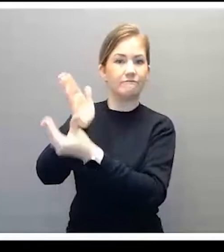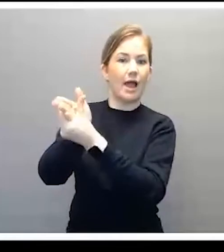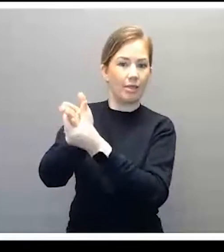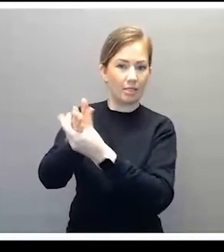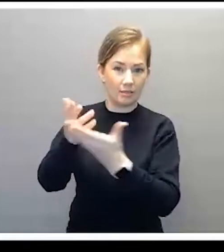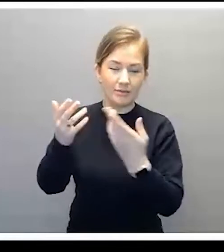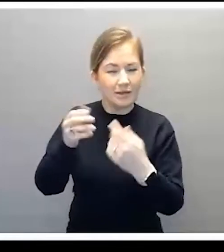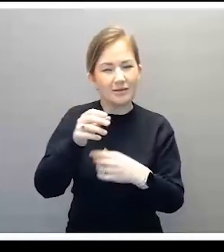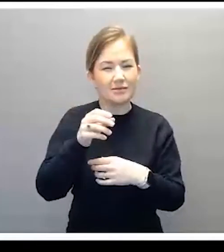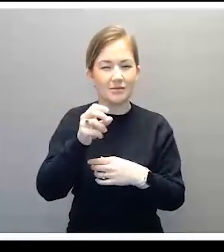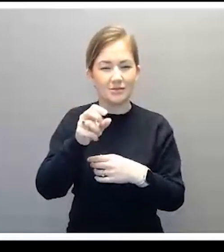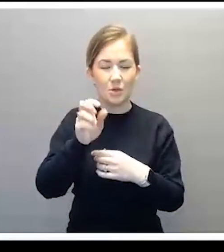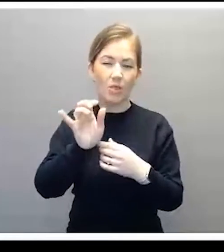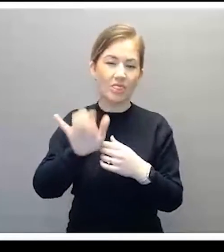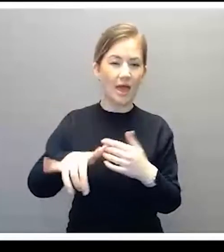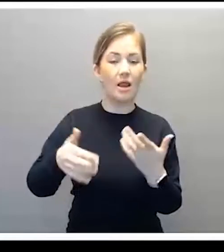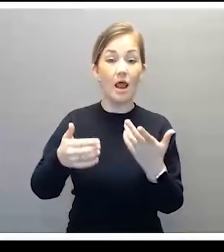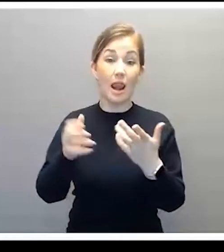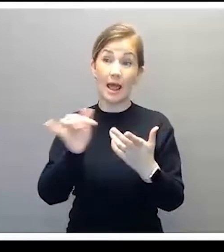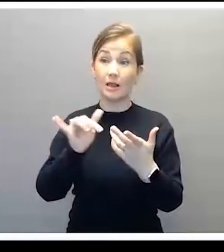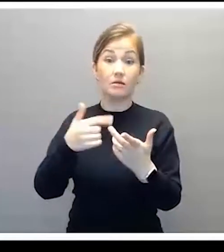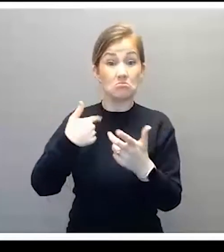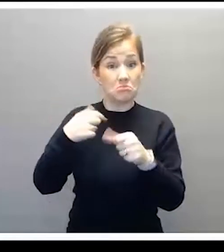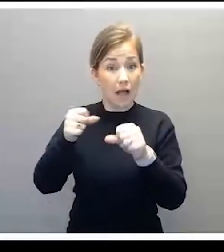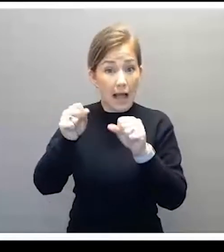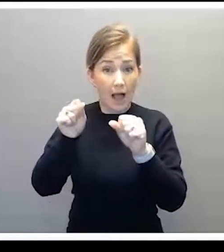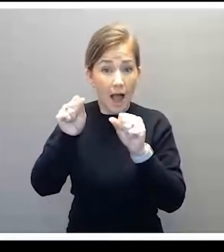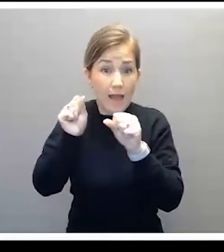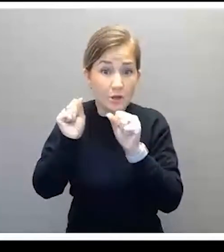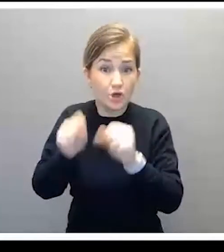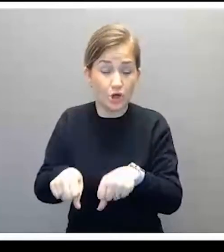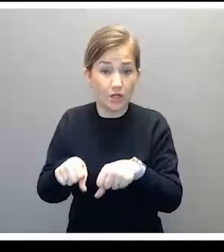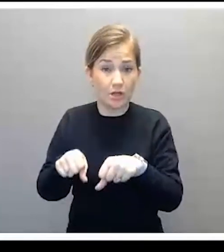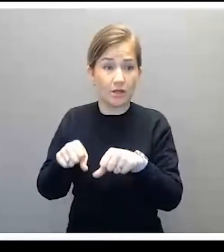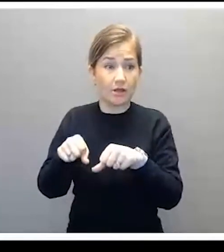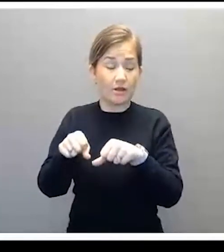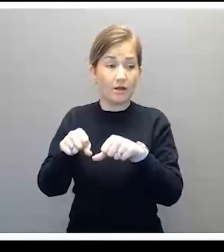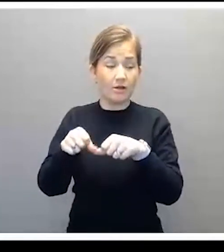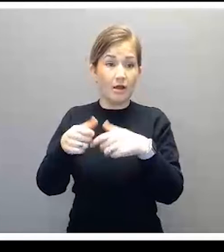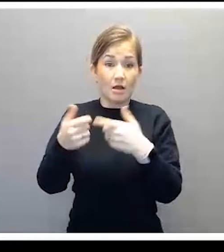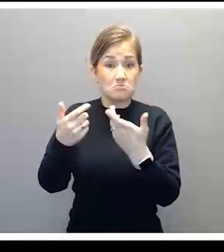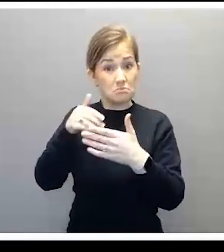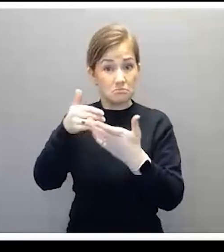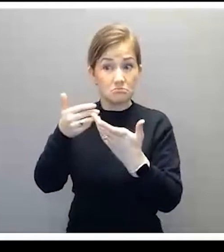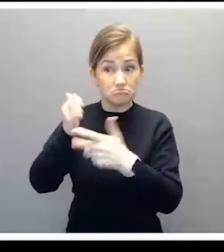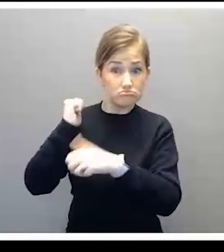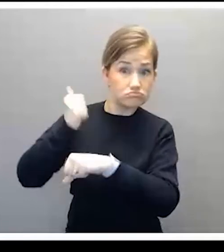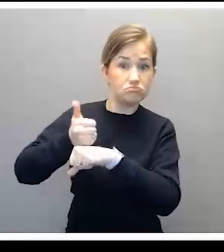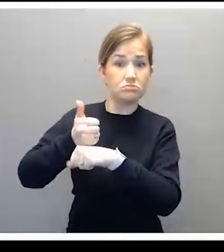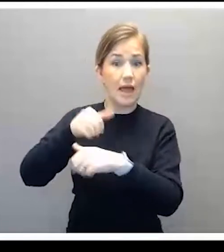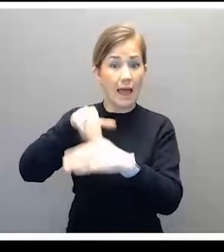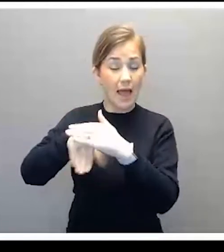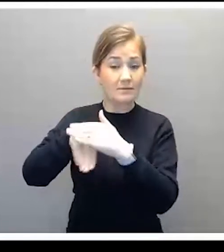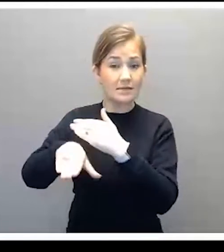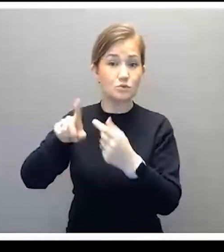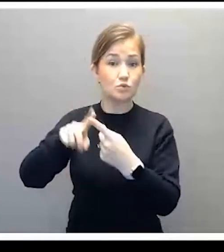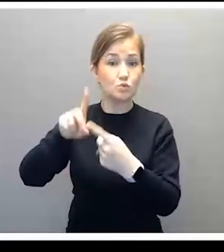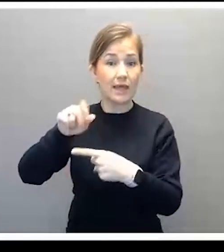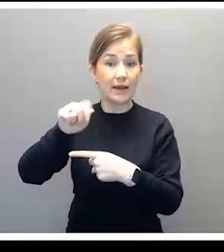And so it's a development paradigm, which says, I can get up, get running, quickly instantiate access to data